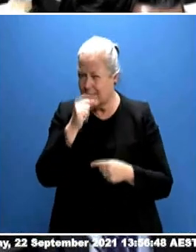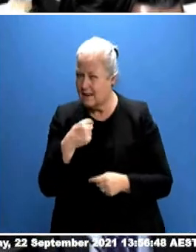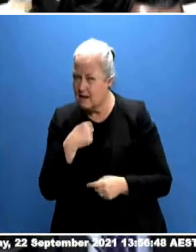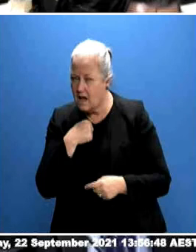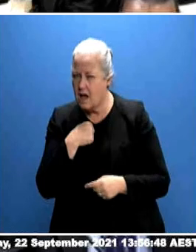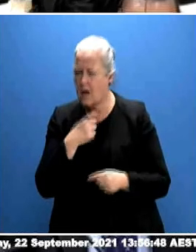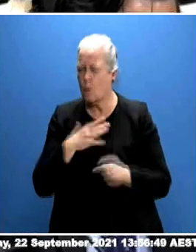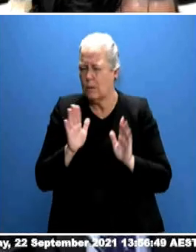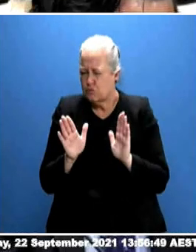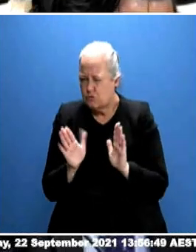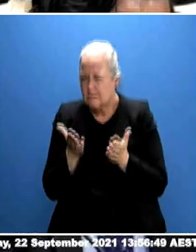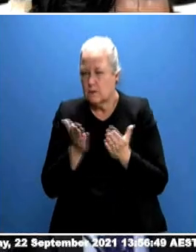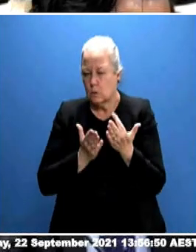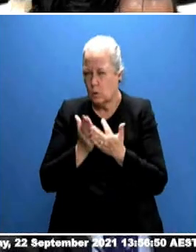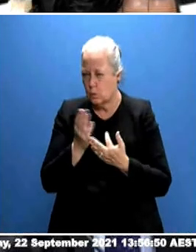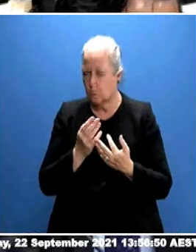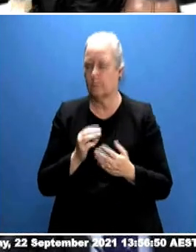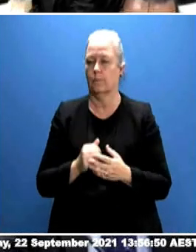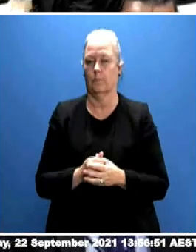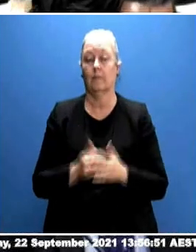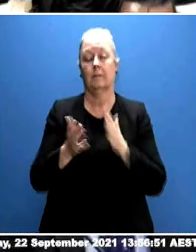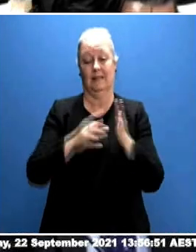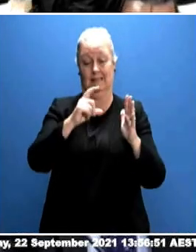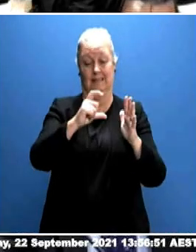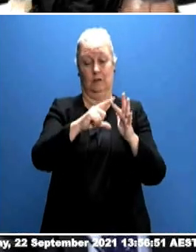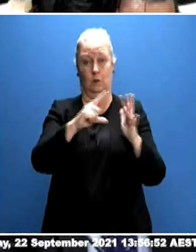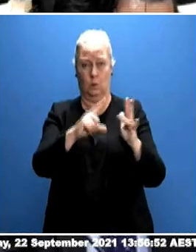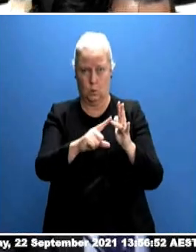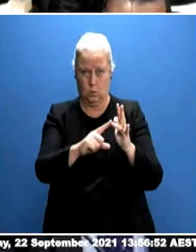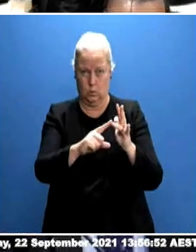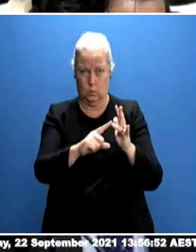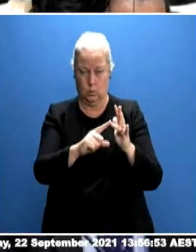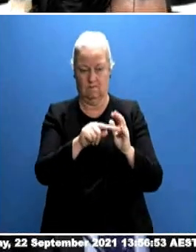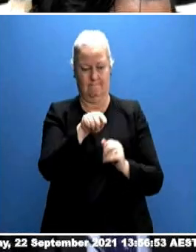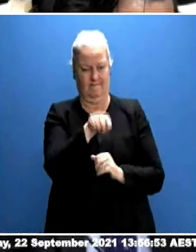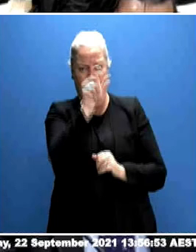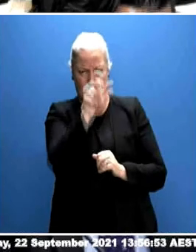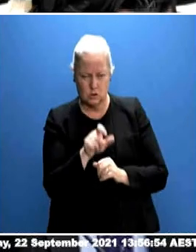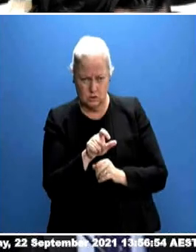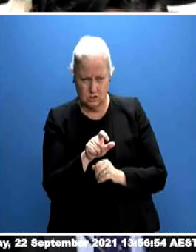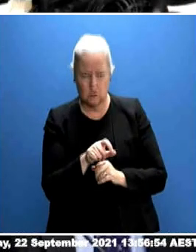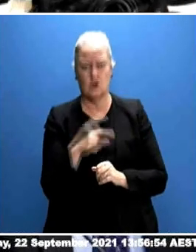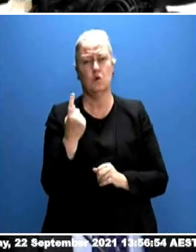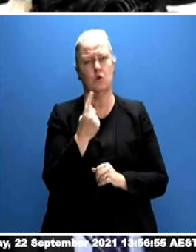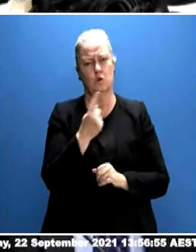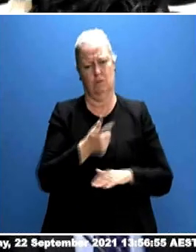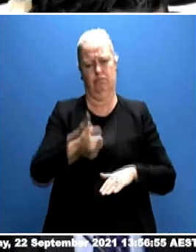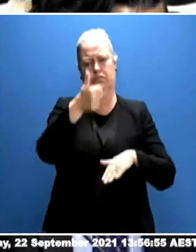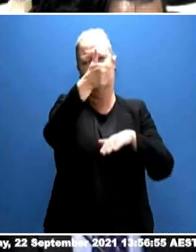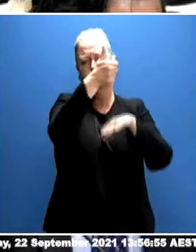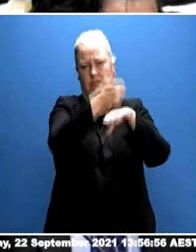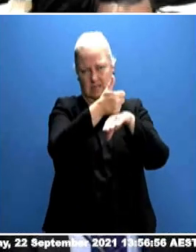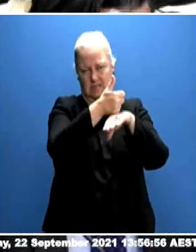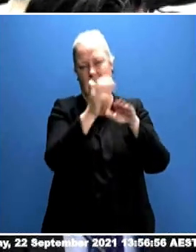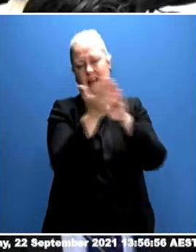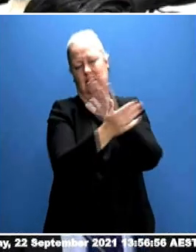The CEO is the person who has the statutory power under the CCS Act to